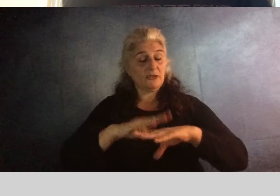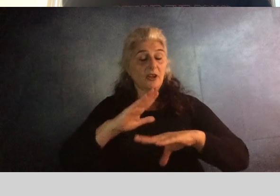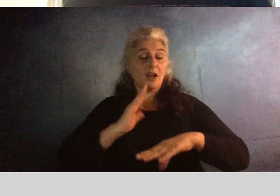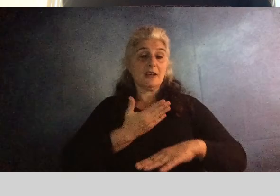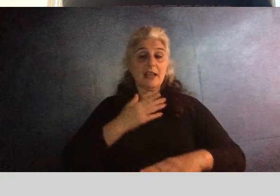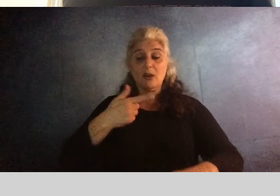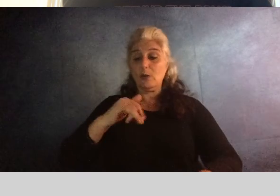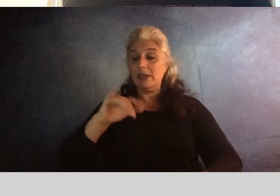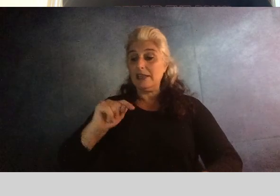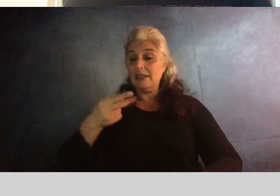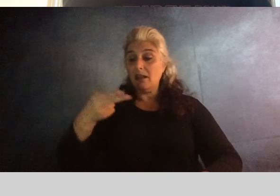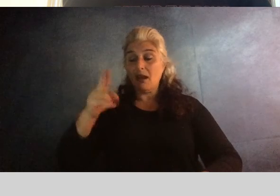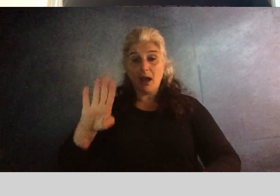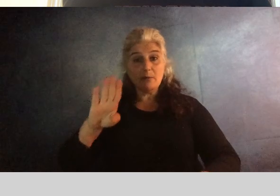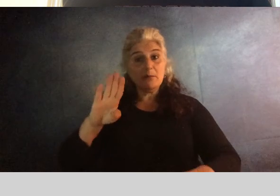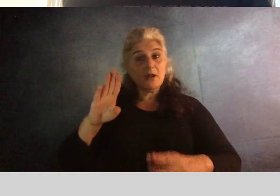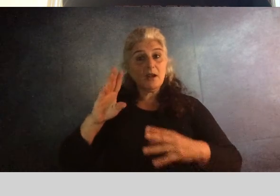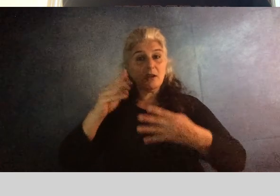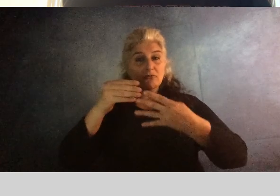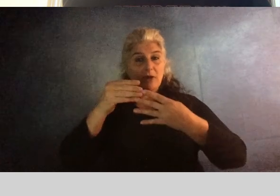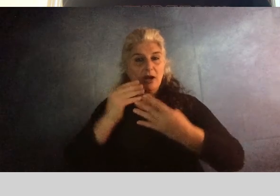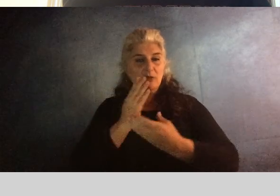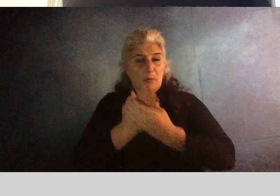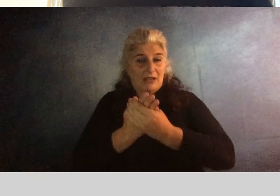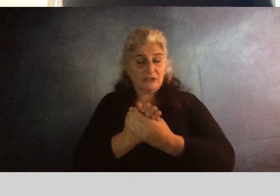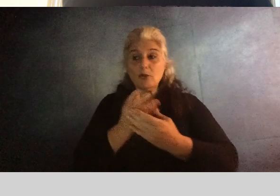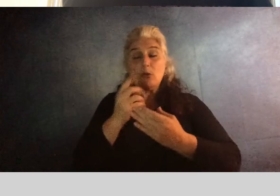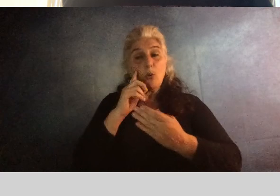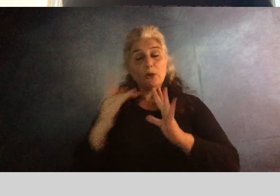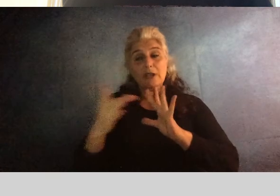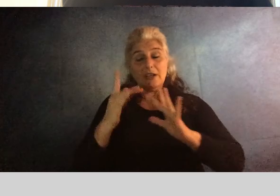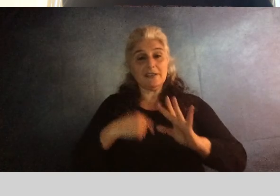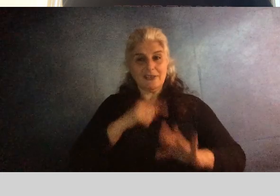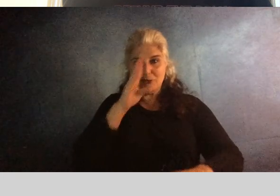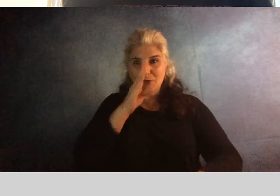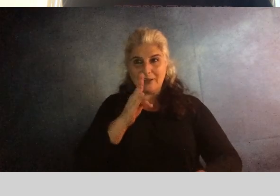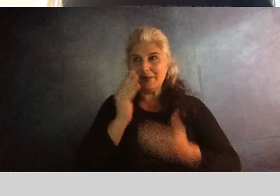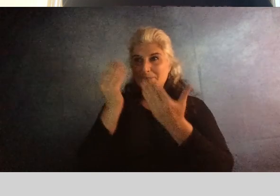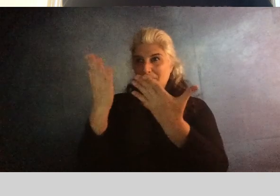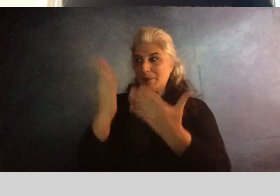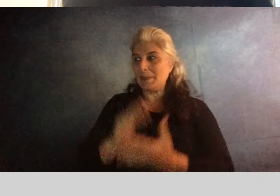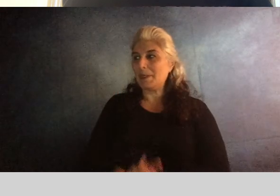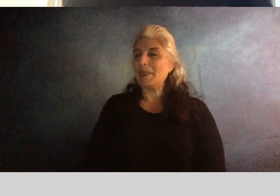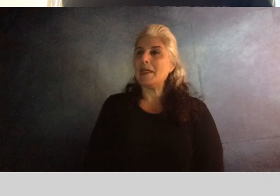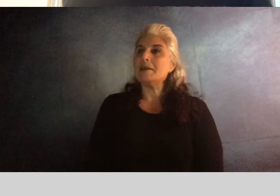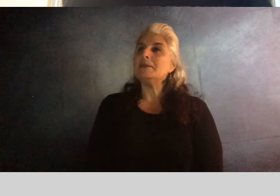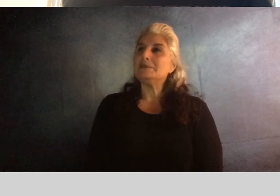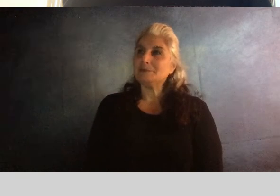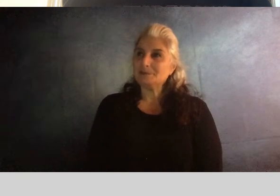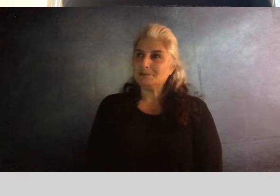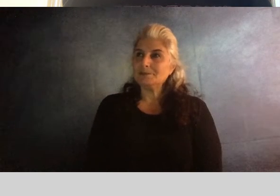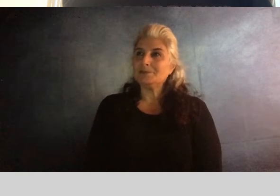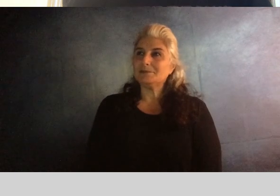or you can feel free to email us directly at project-funding-wg@python.org.